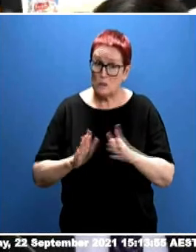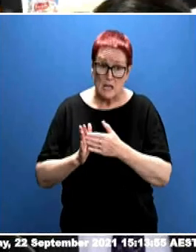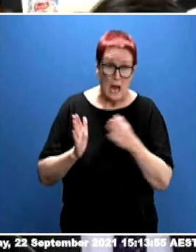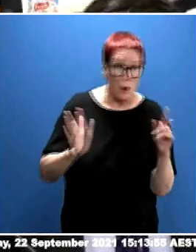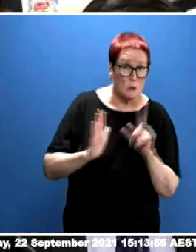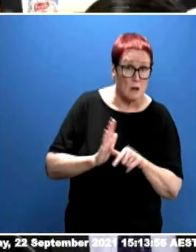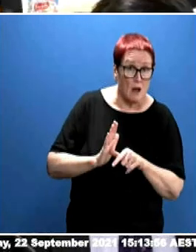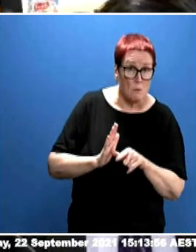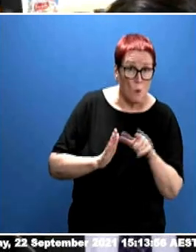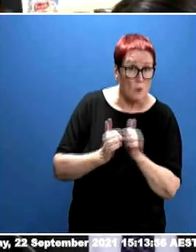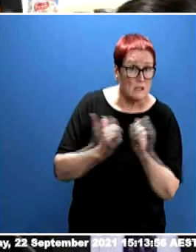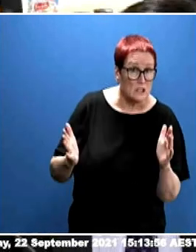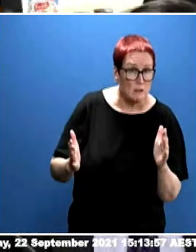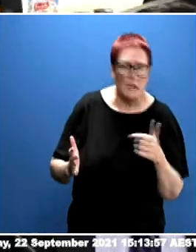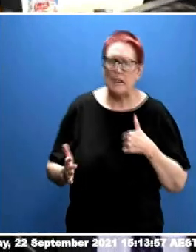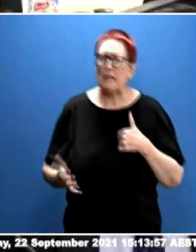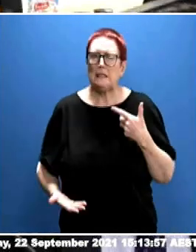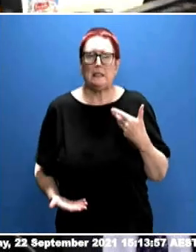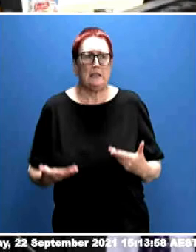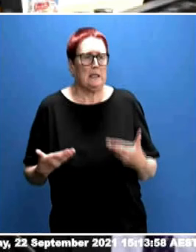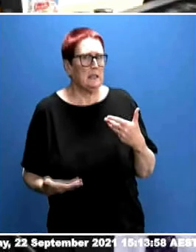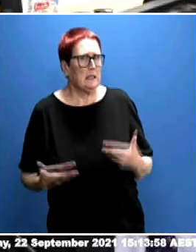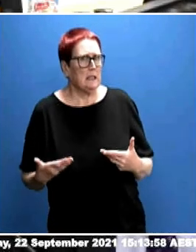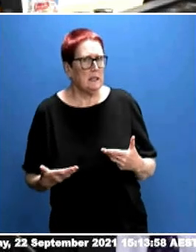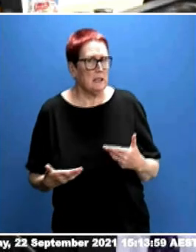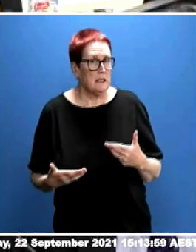My caution is around whether you are proposing a secure Centre